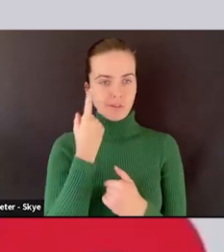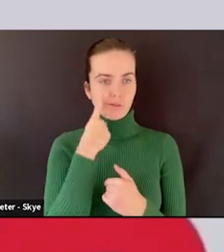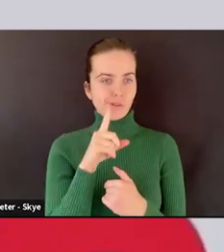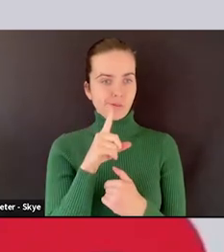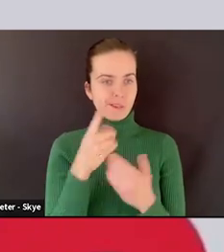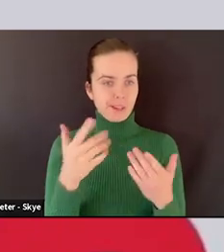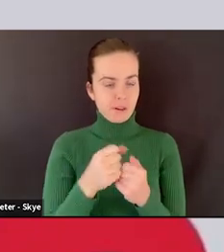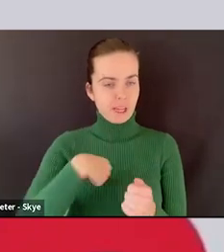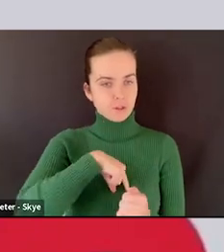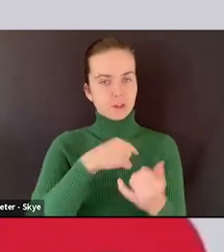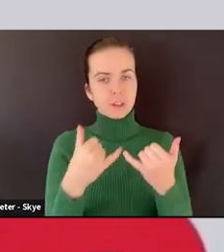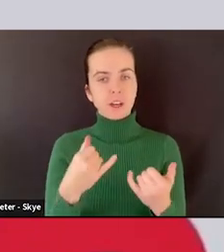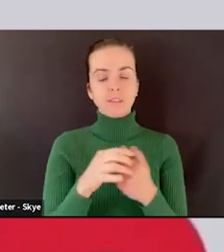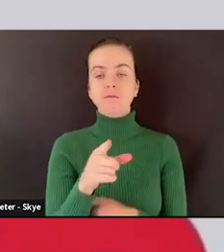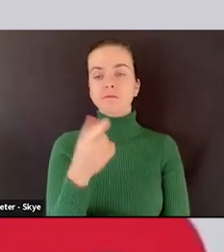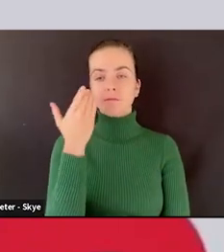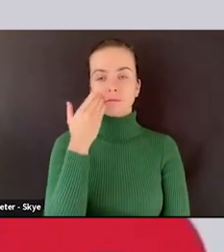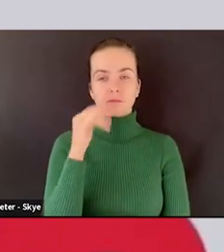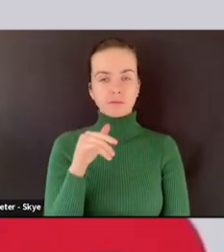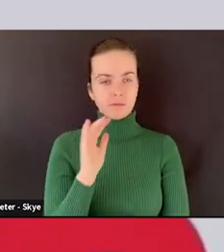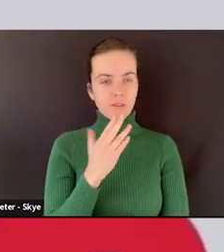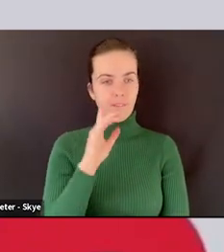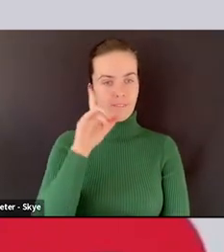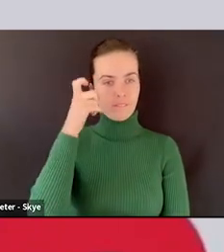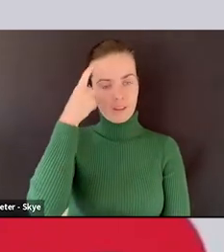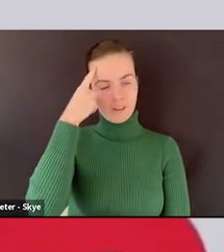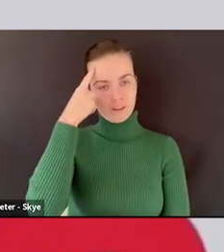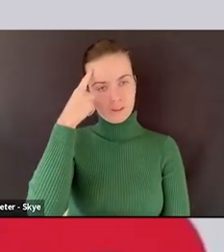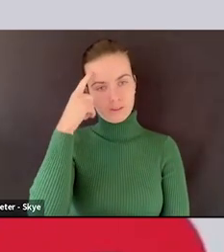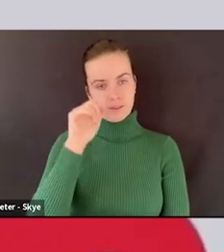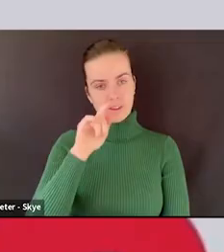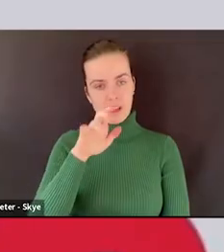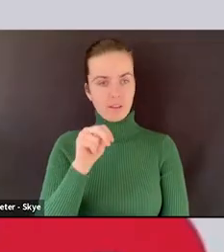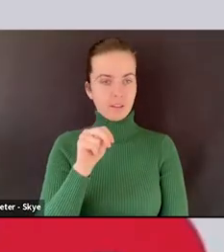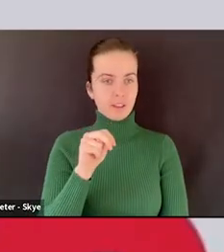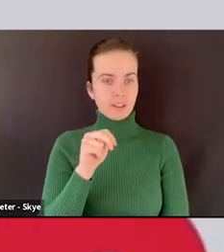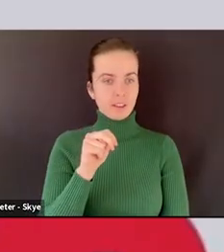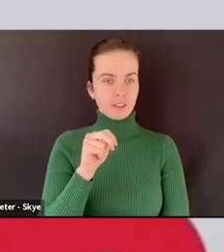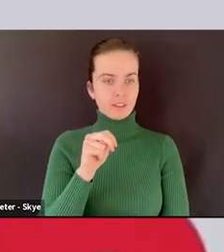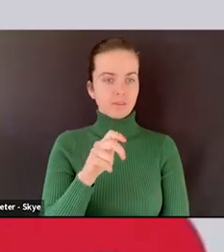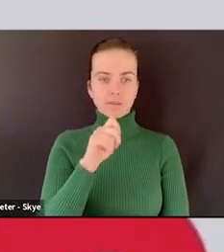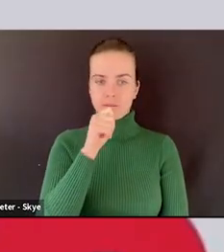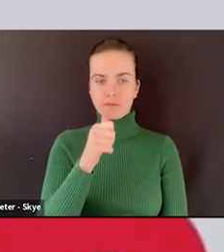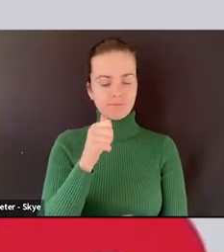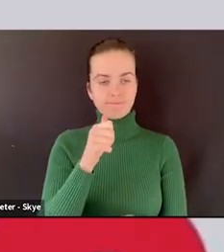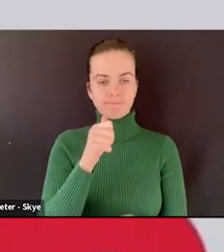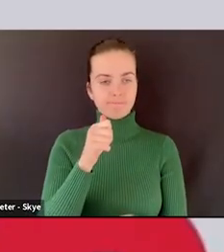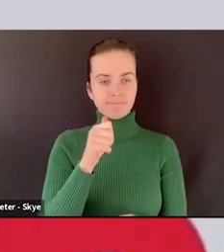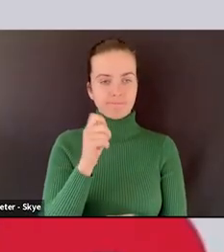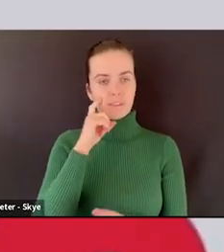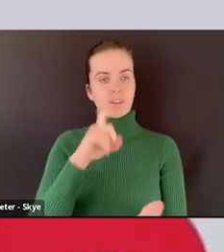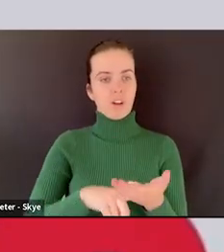today. As we know that the federal administration is not commemorating World AIDS Day, and so we